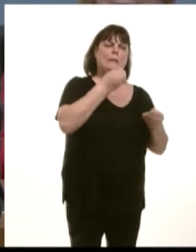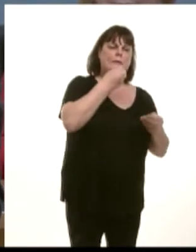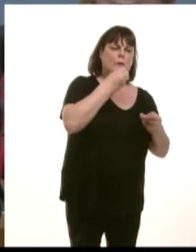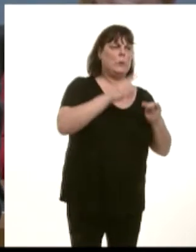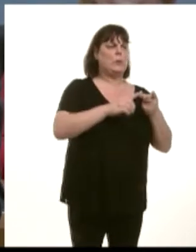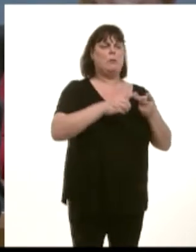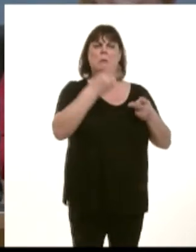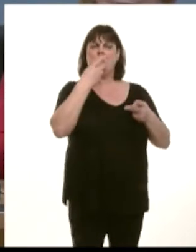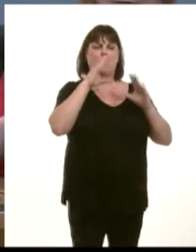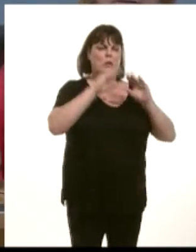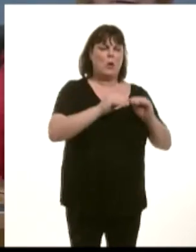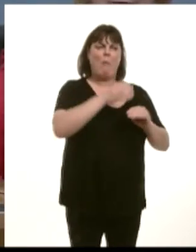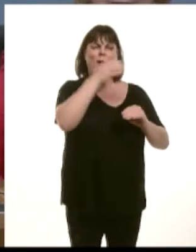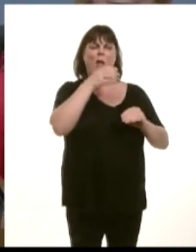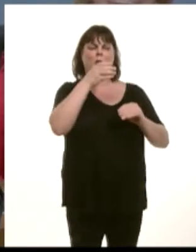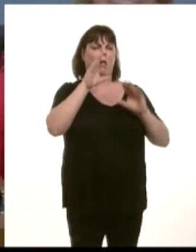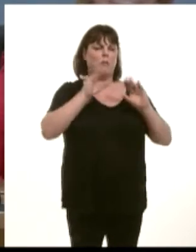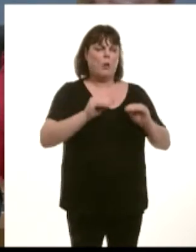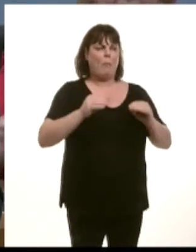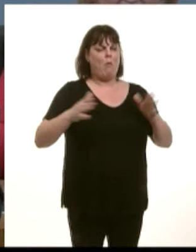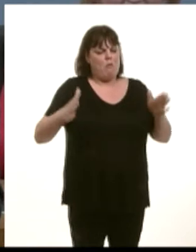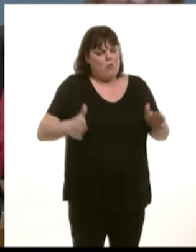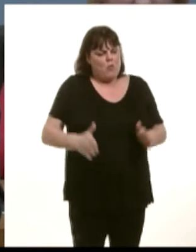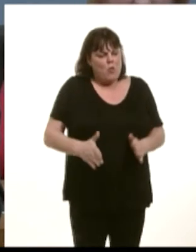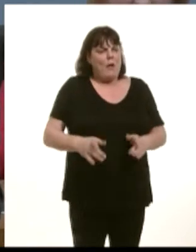and low alcohol—resulted, as the Minister said in the statement, in them being 70% less